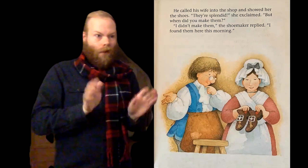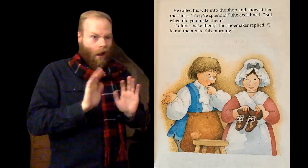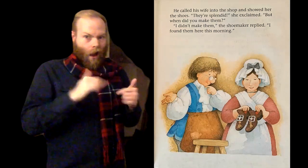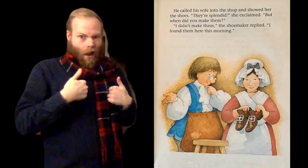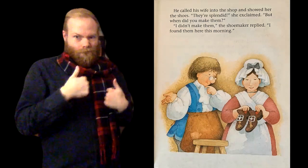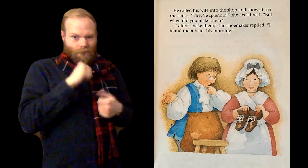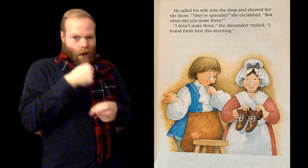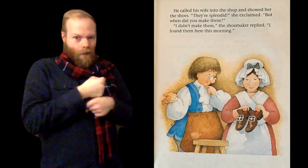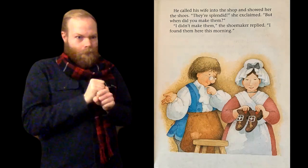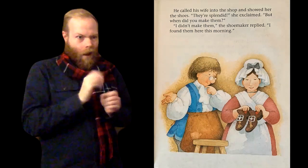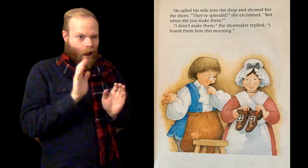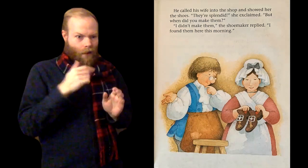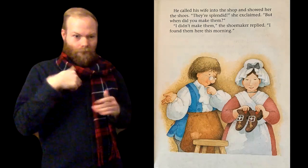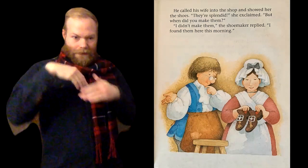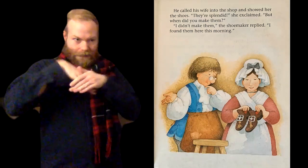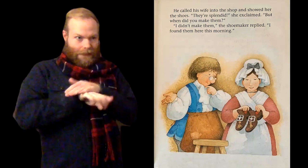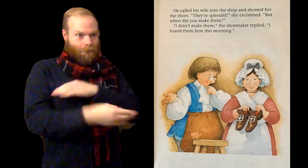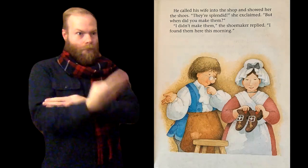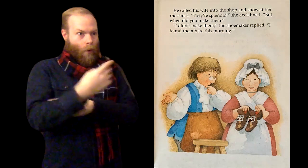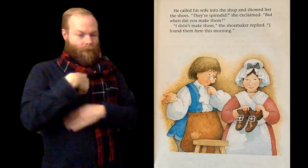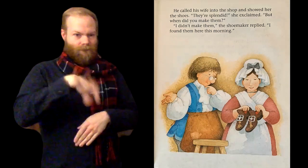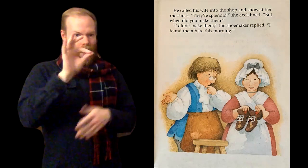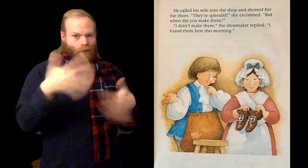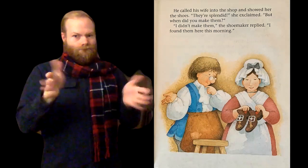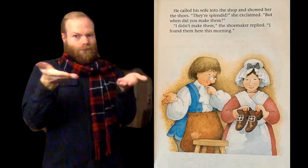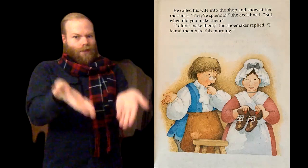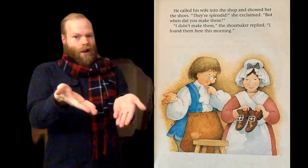“I didn’t make them,” the shoemaker replied. “I found them here this morning.”